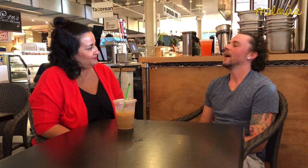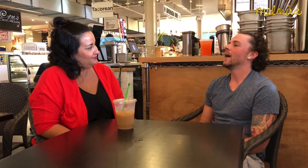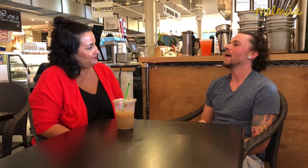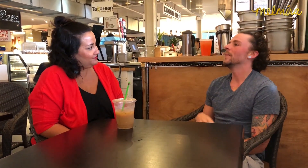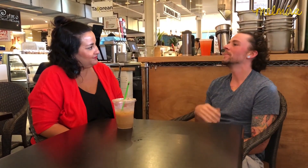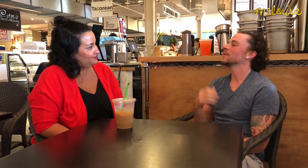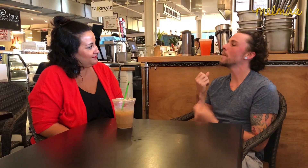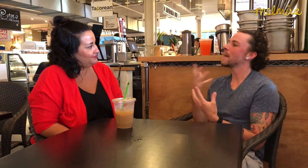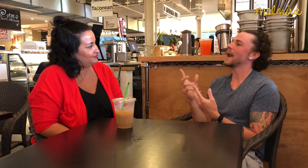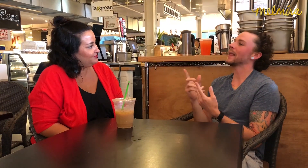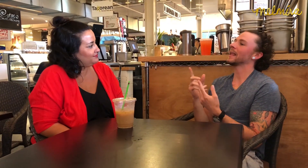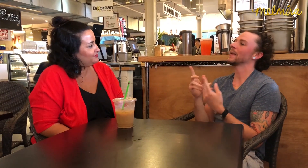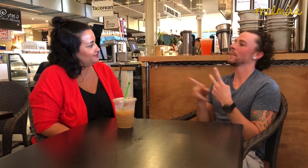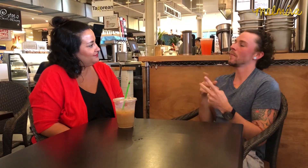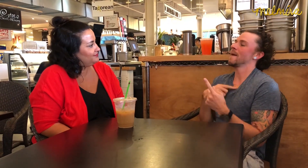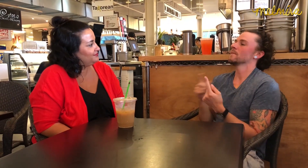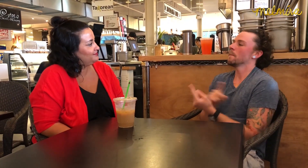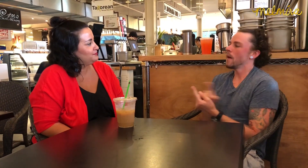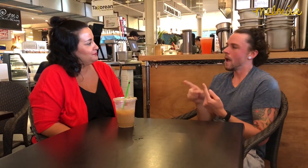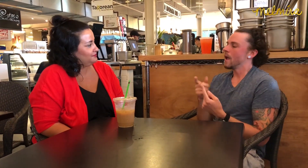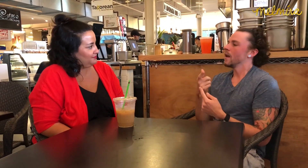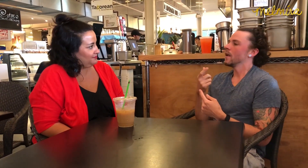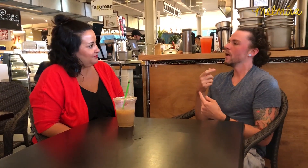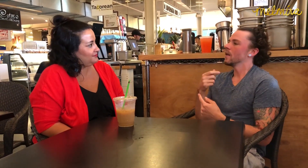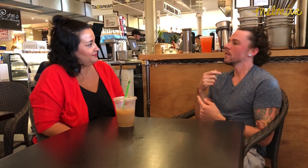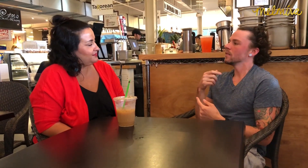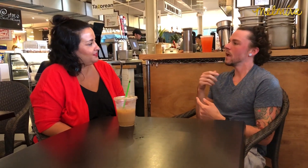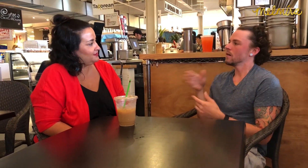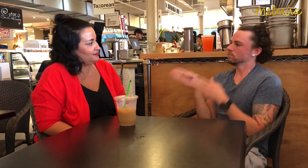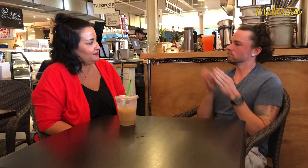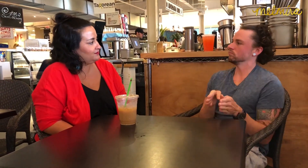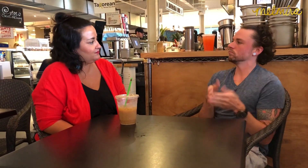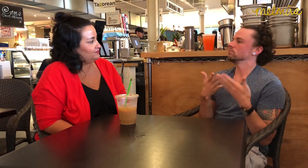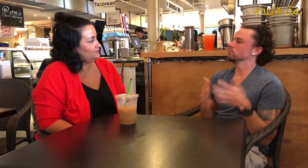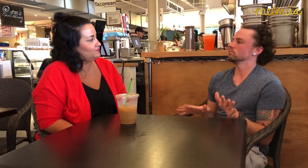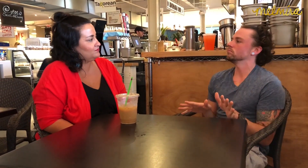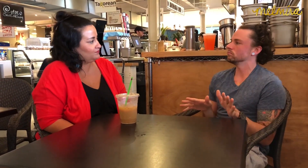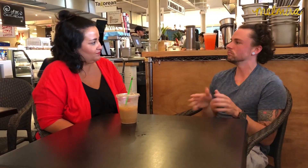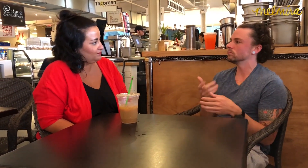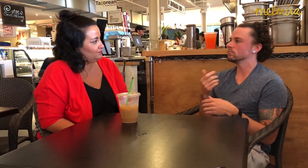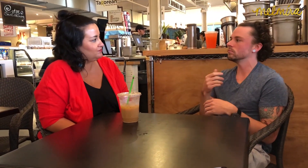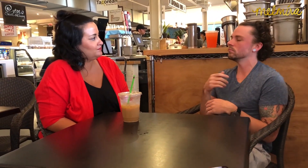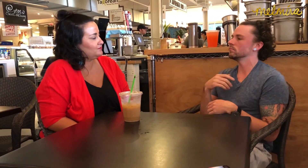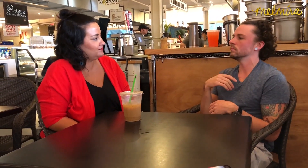Many people I've met choose one or the other.